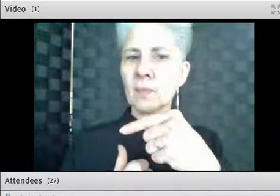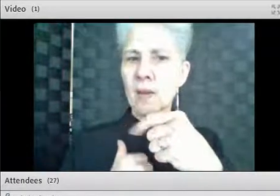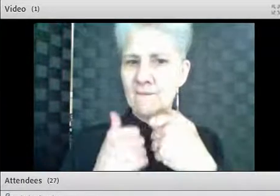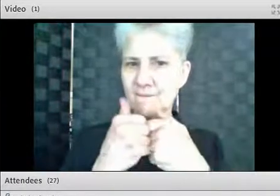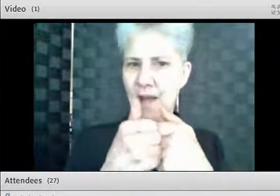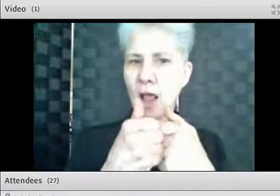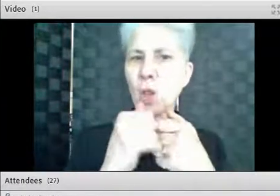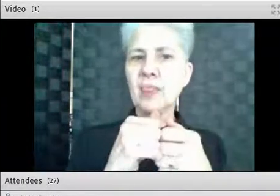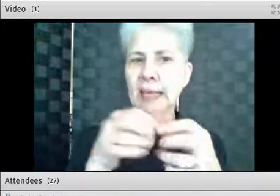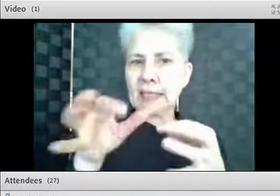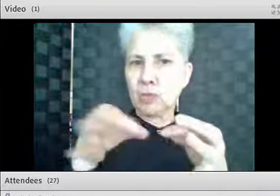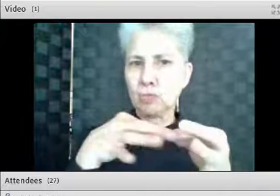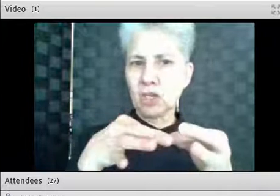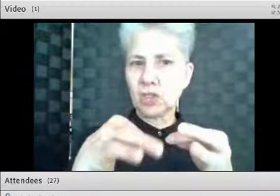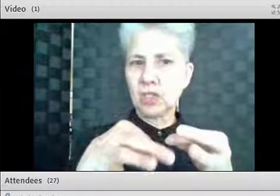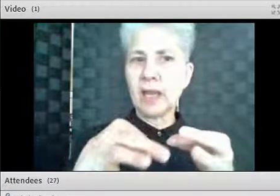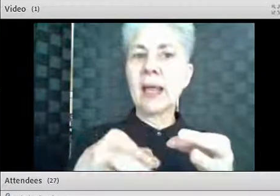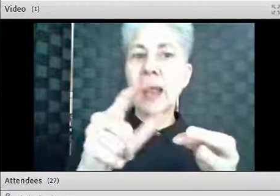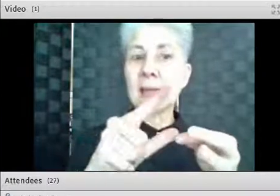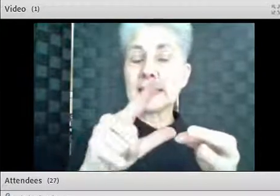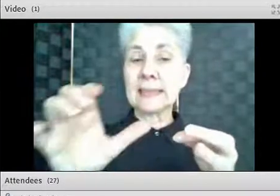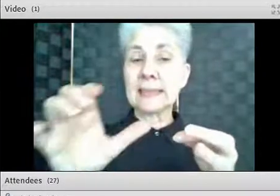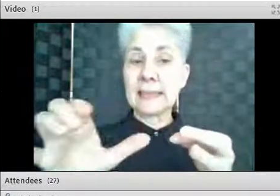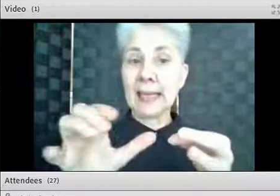that I'll see within the LCC schedules